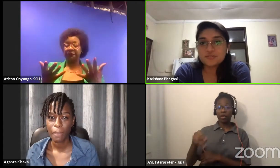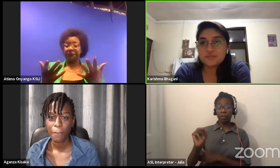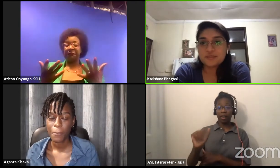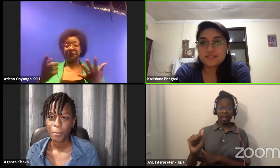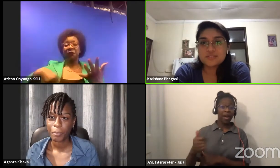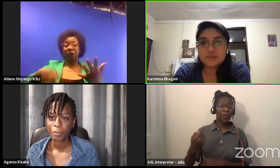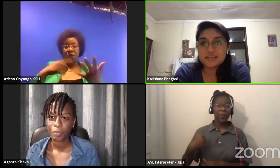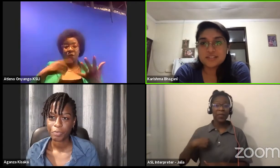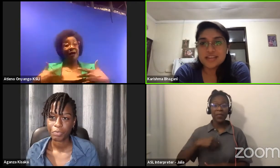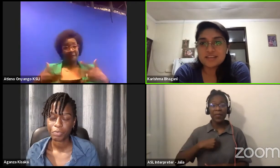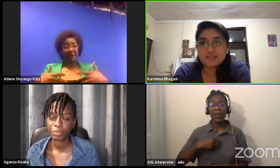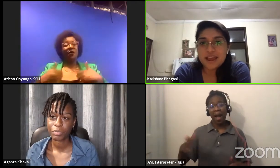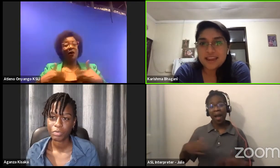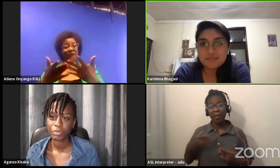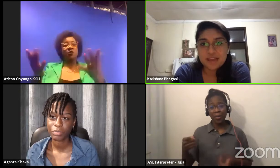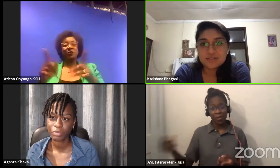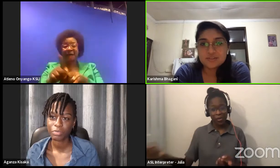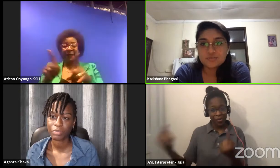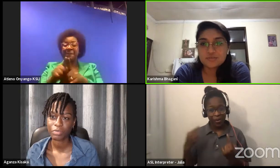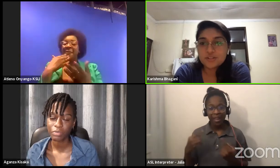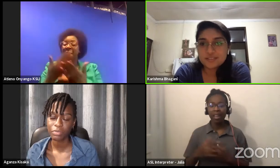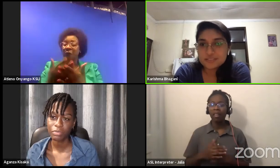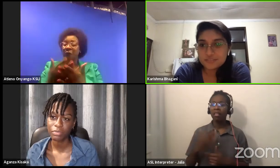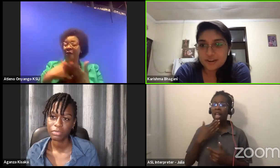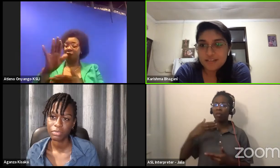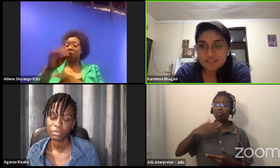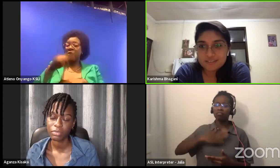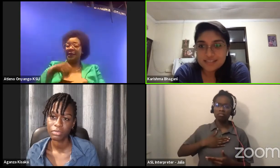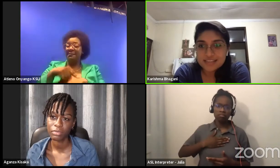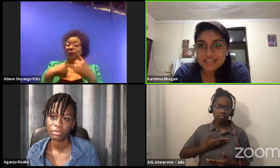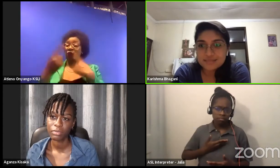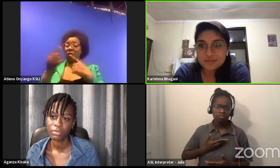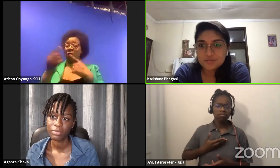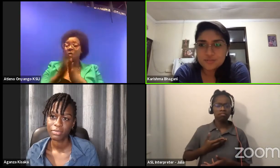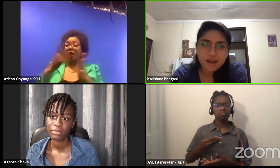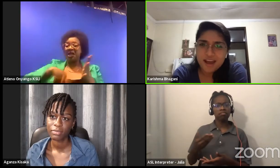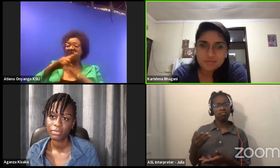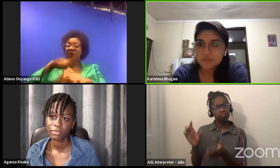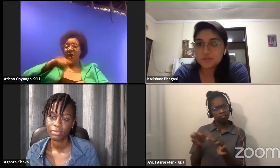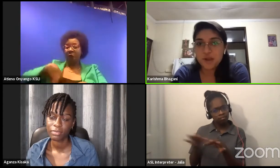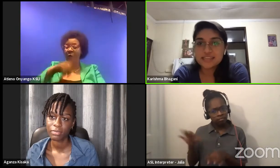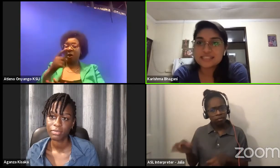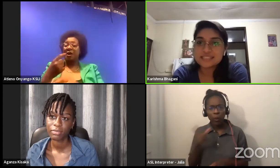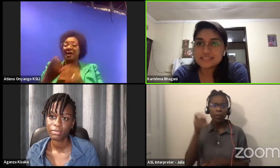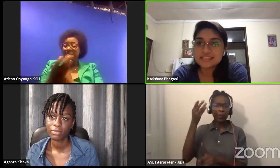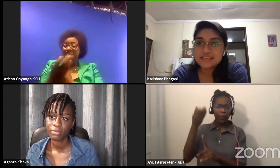for being so willing to lend your time and to talk to us for an hour and tell us about who you are and what your practice is.